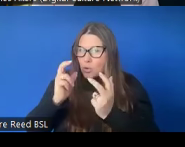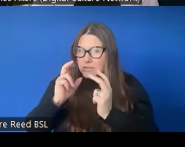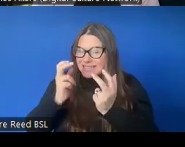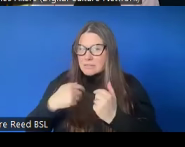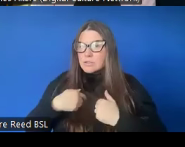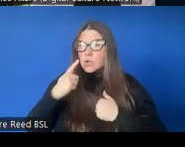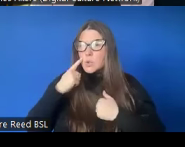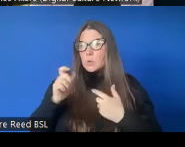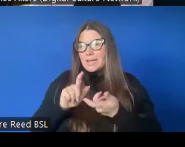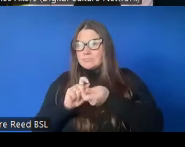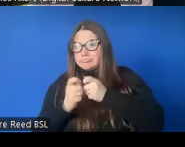I've got another one here as well.